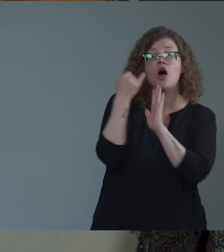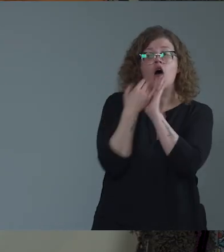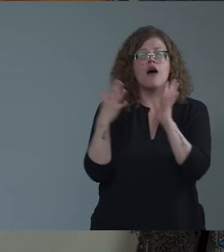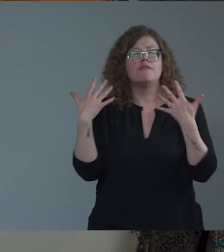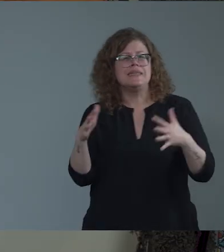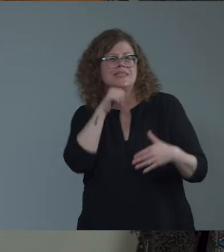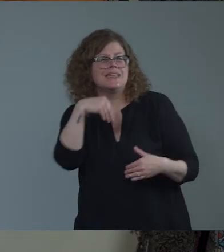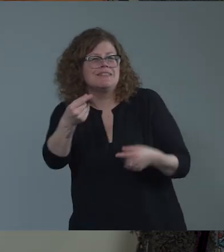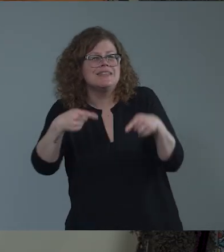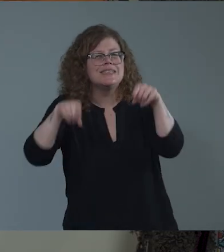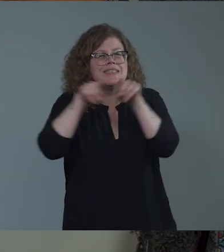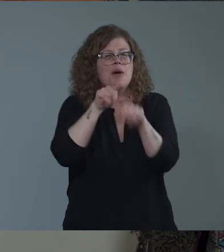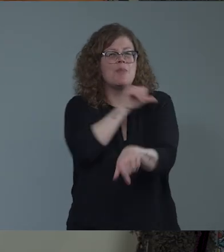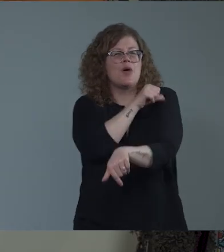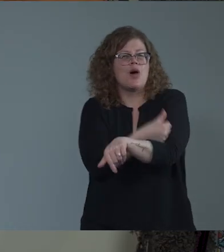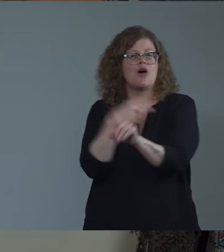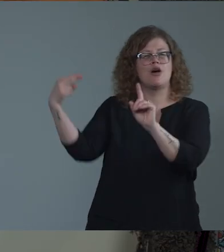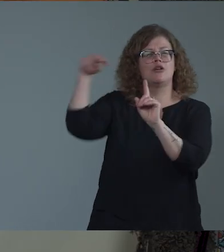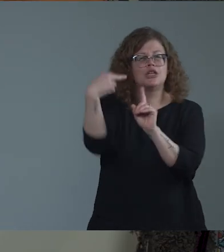That it's not 50% public art that's community led,